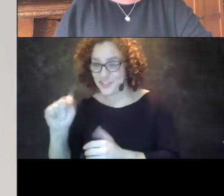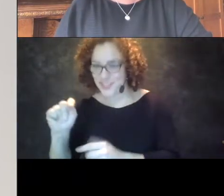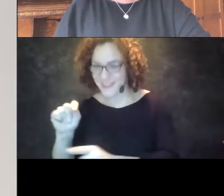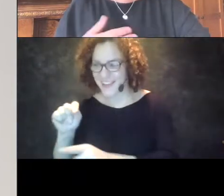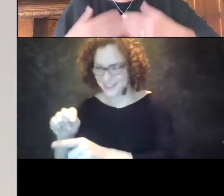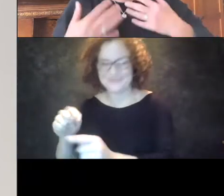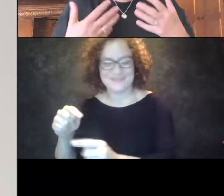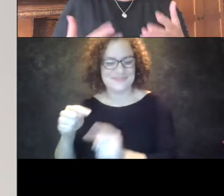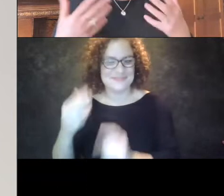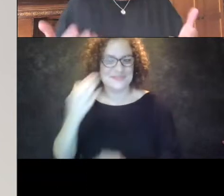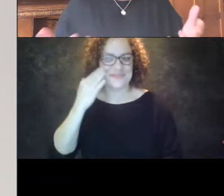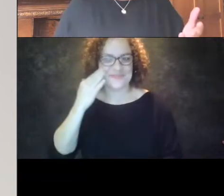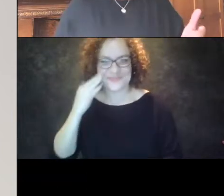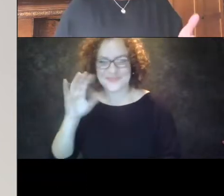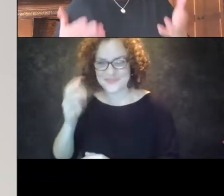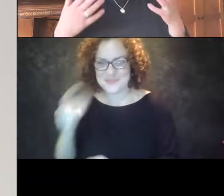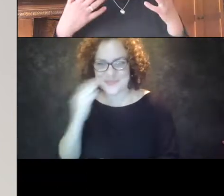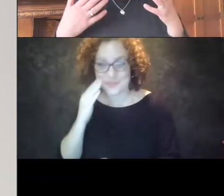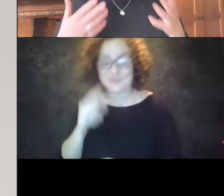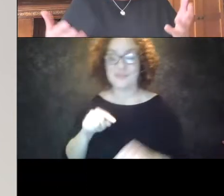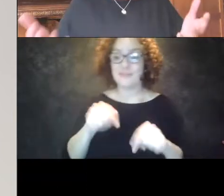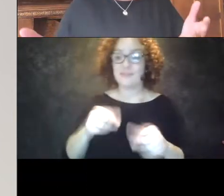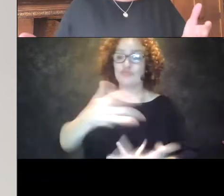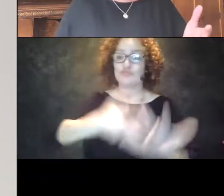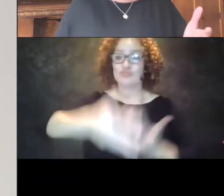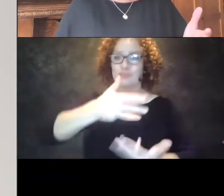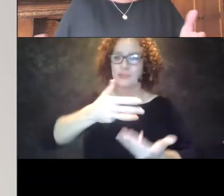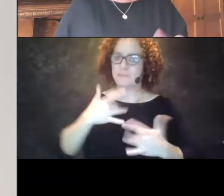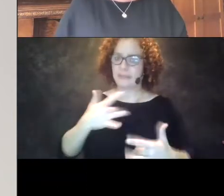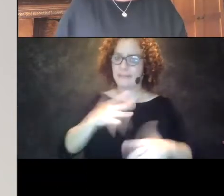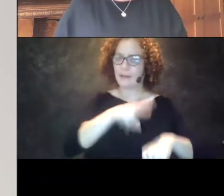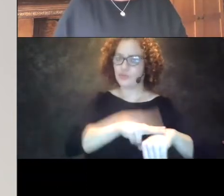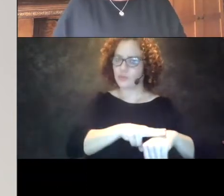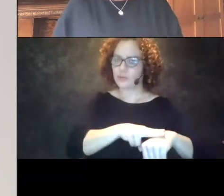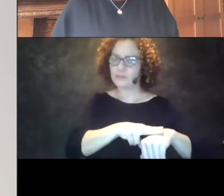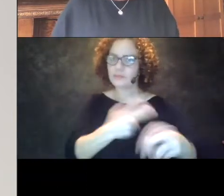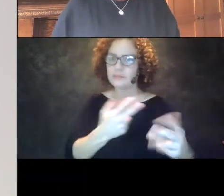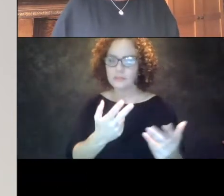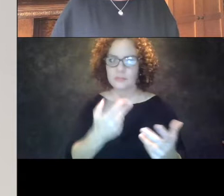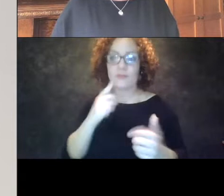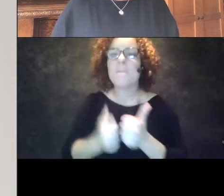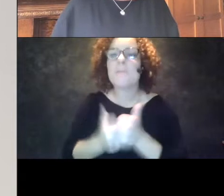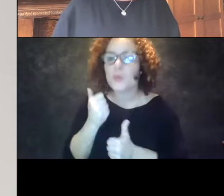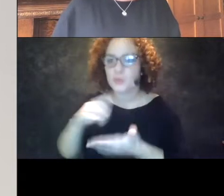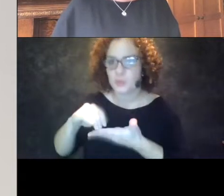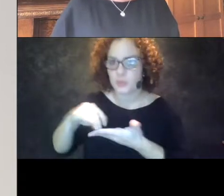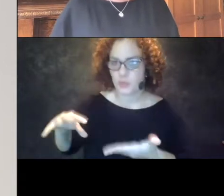a nat this happens naturally for most children and youth. It admittedly, it's harder for